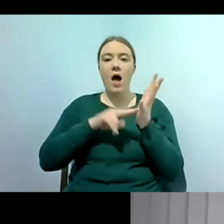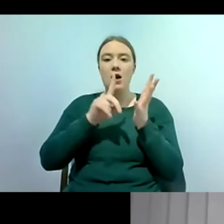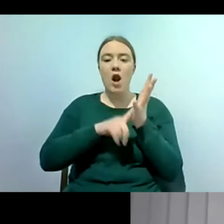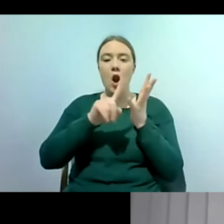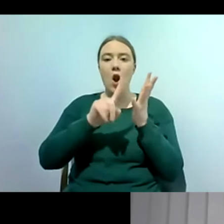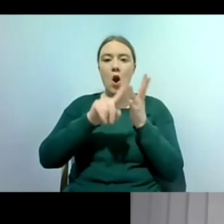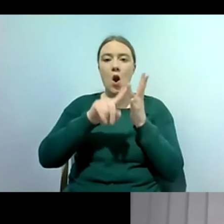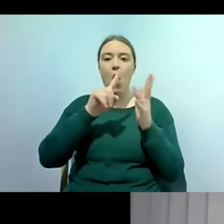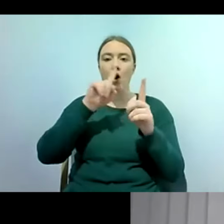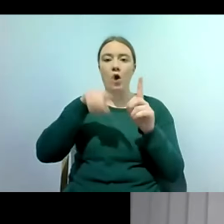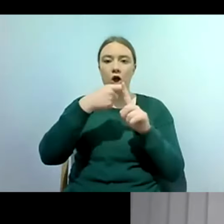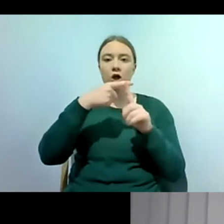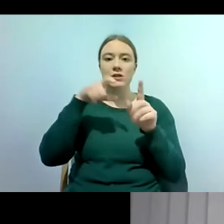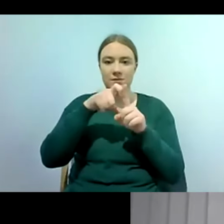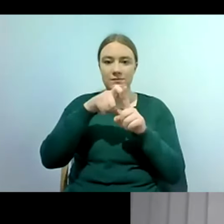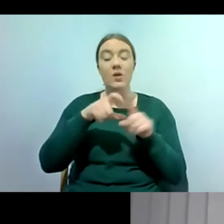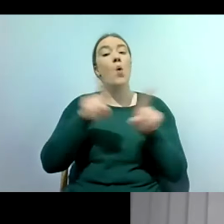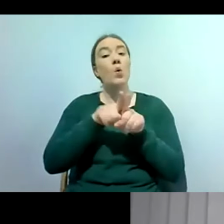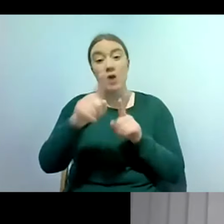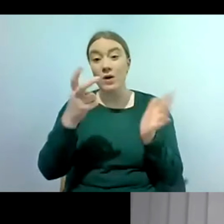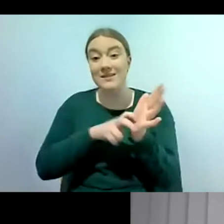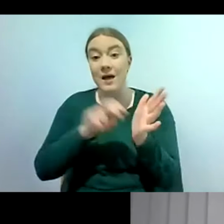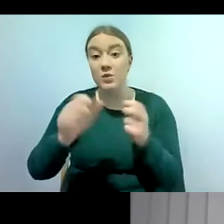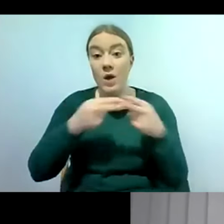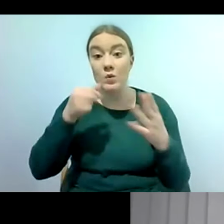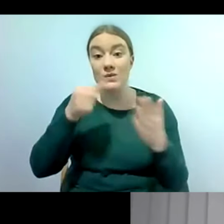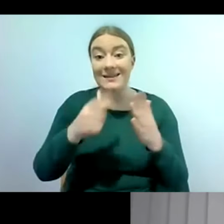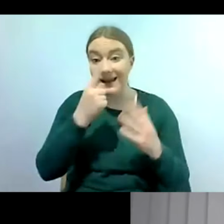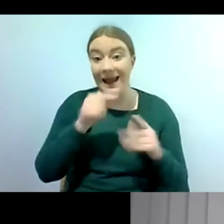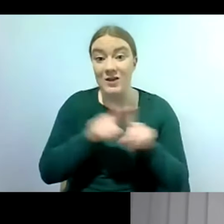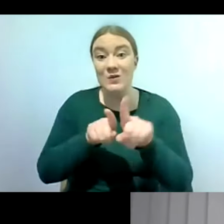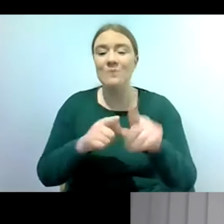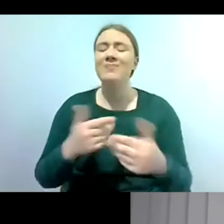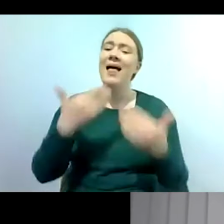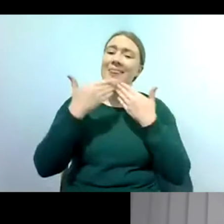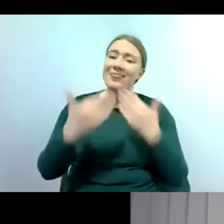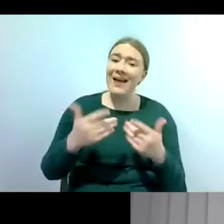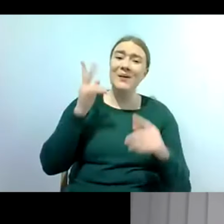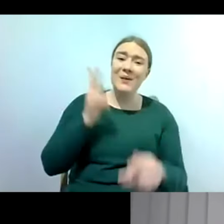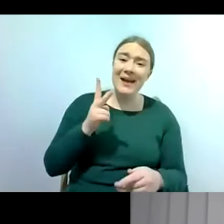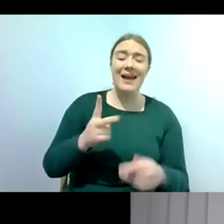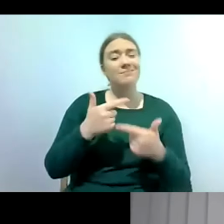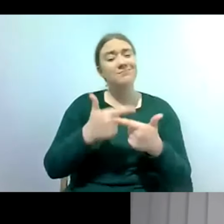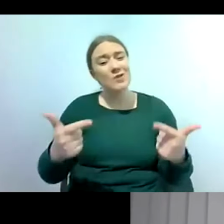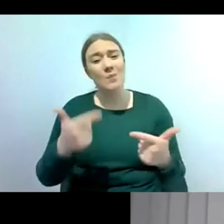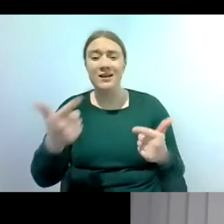up to our newsletter as well so thank you all once again so much for attending thank you to catie and